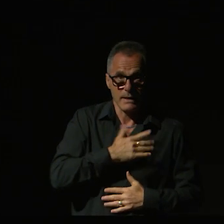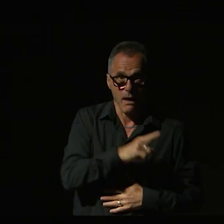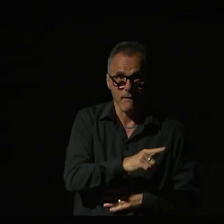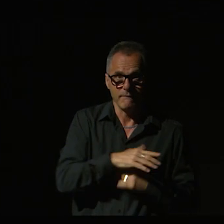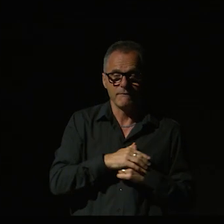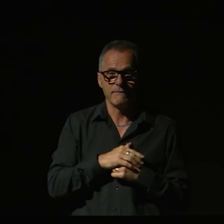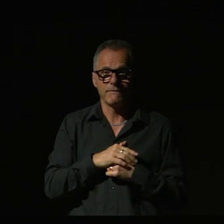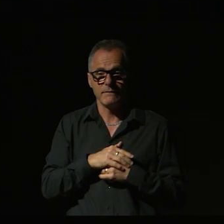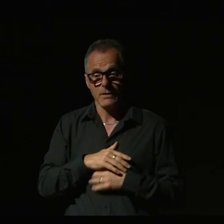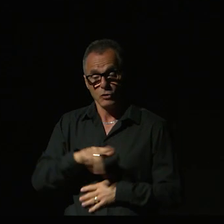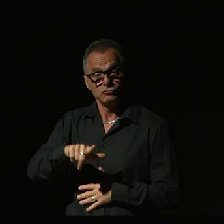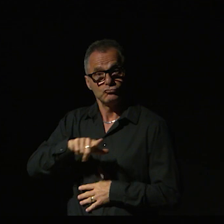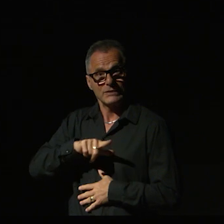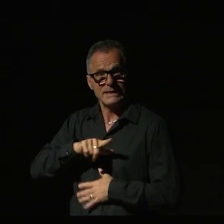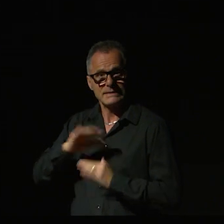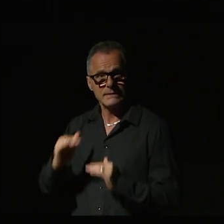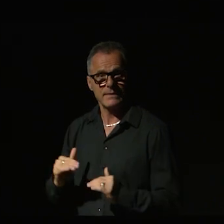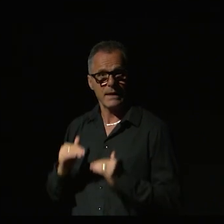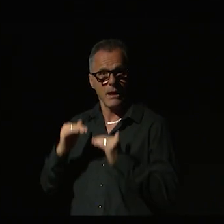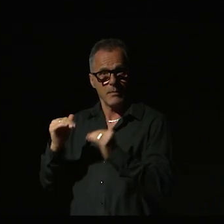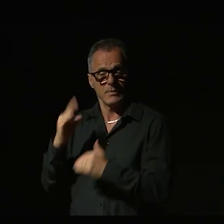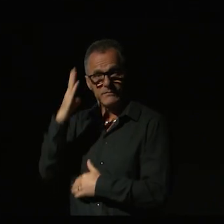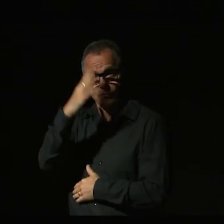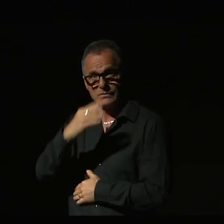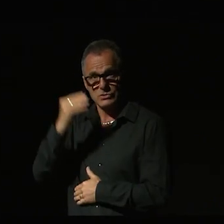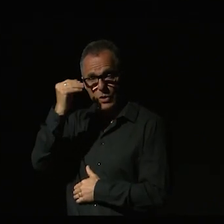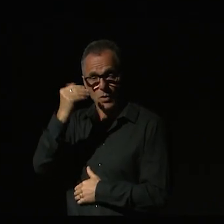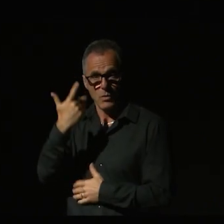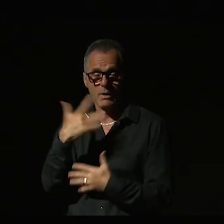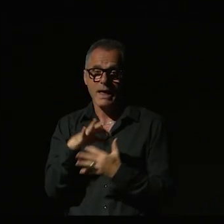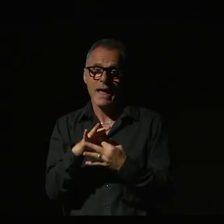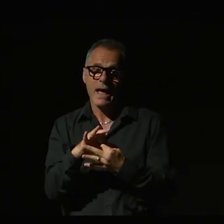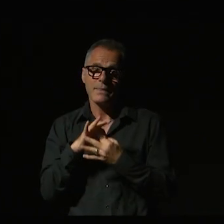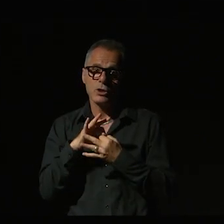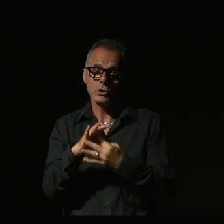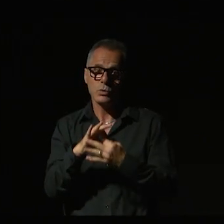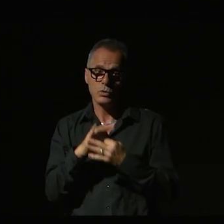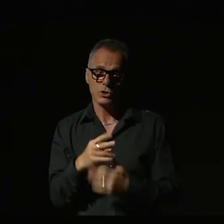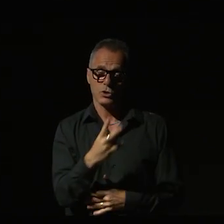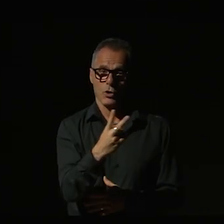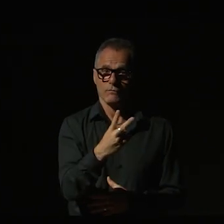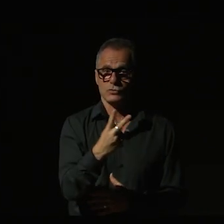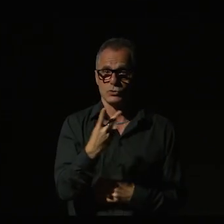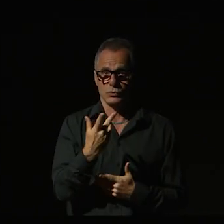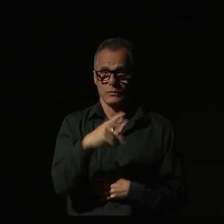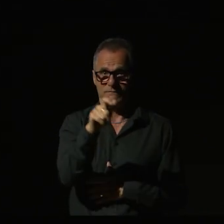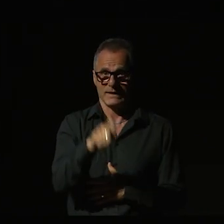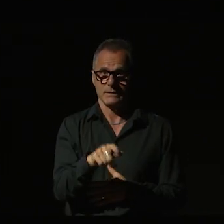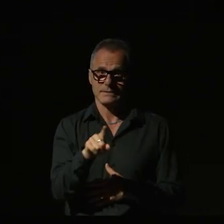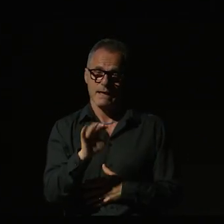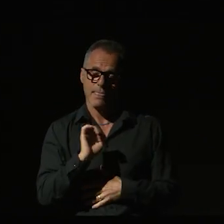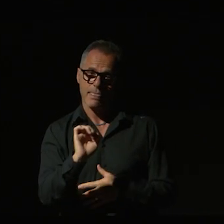and to uplift a soul and to cordial union of errors and anti-errors, an image of mutual love.